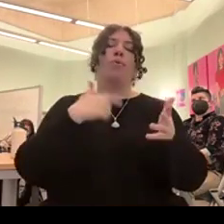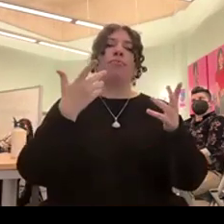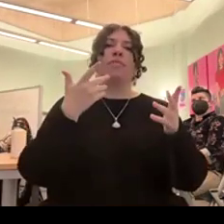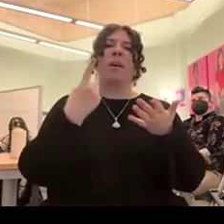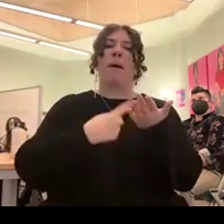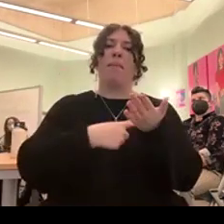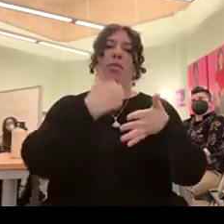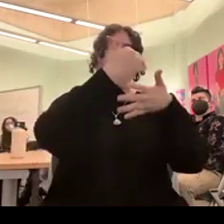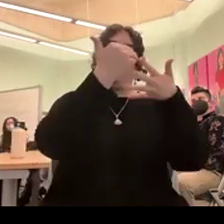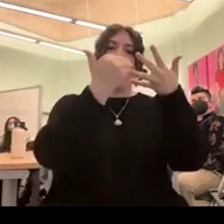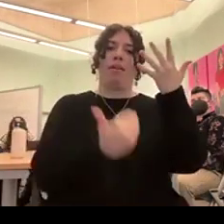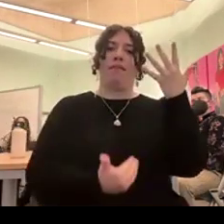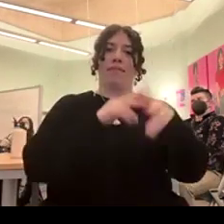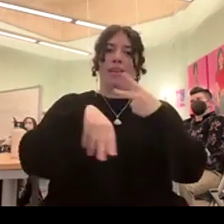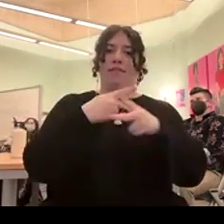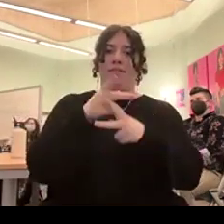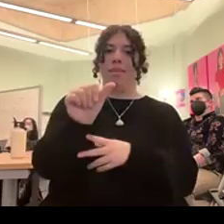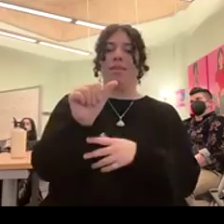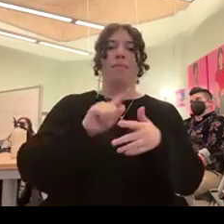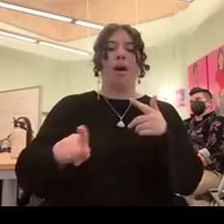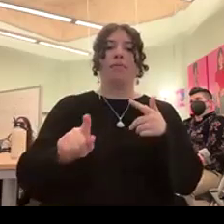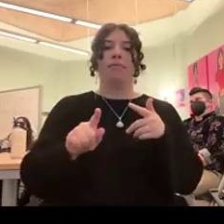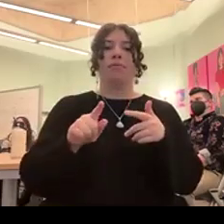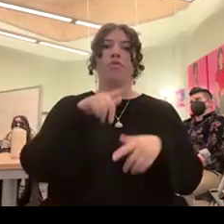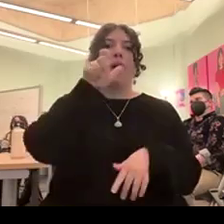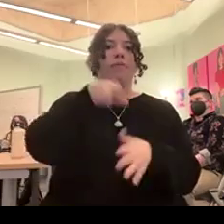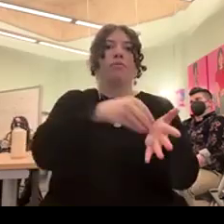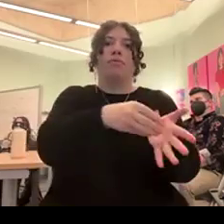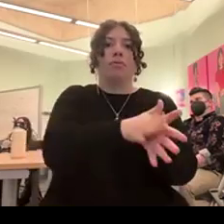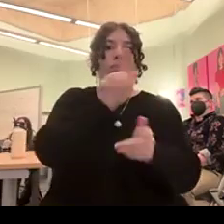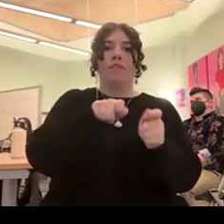or they don't ask you what type. They do list typically the types of disabilities,